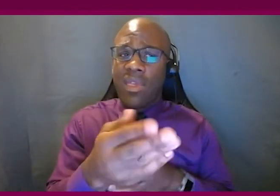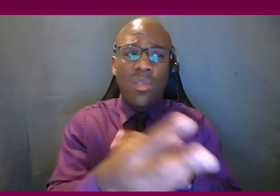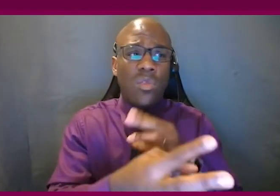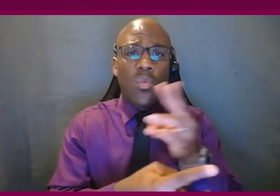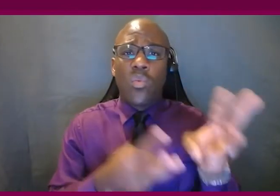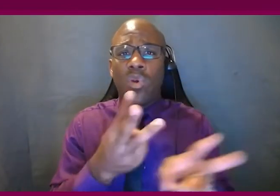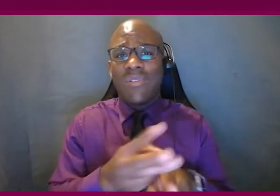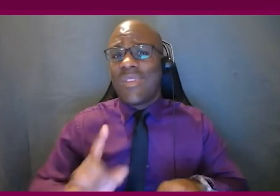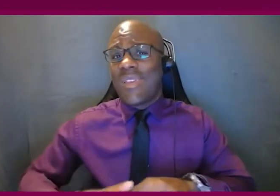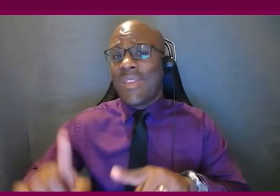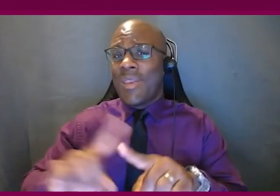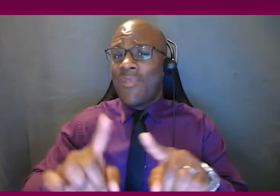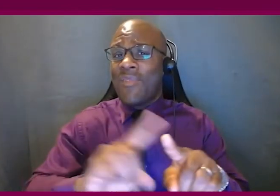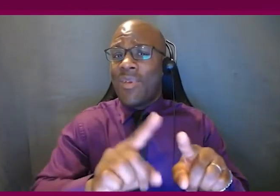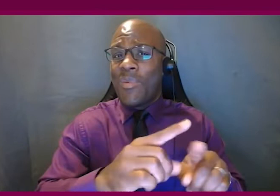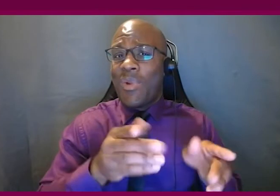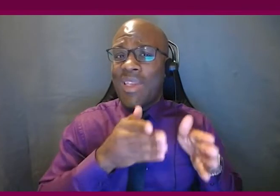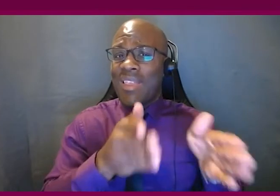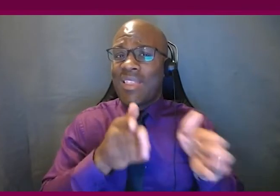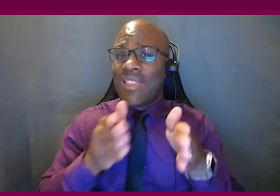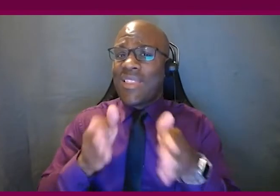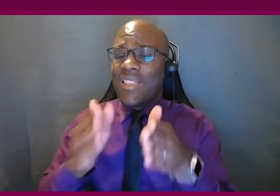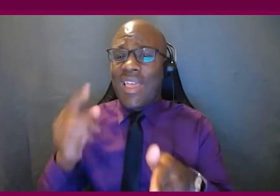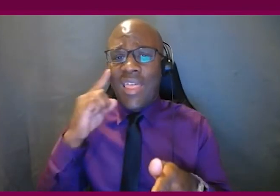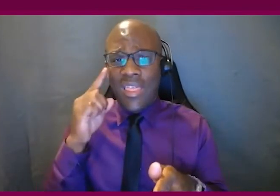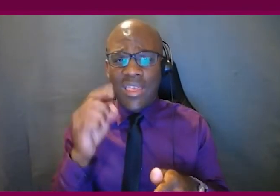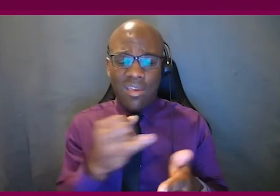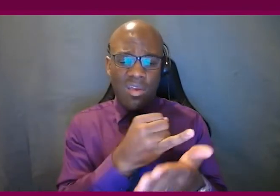for so much creativity and flexibility.